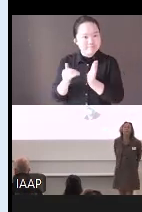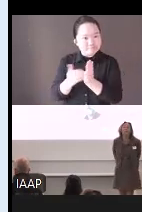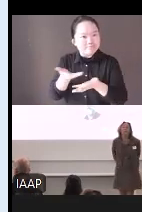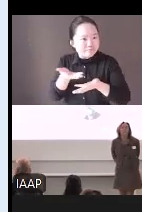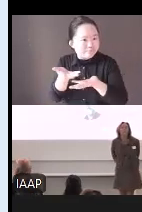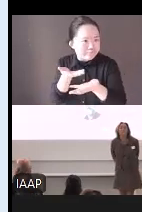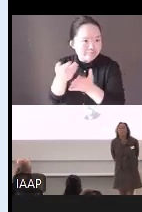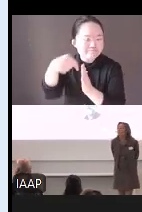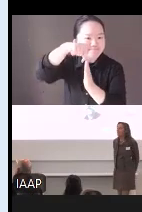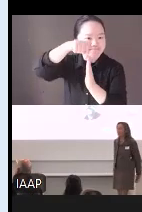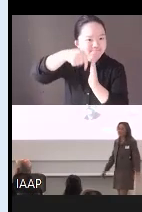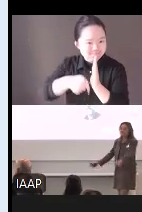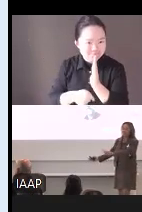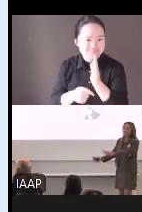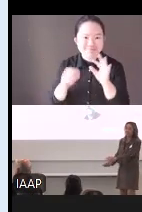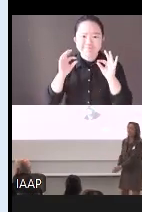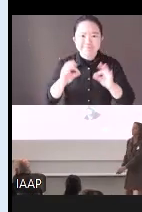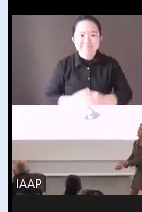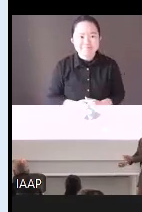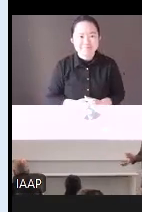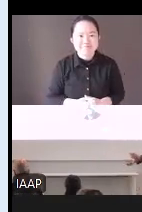So please, Lars Lindberg, take it away.